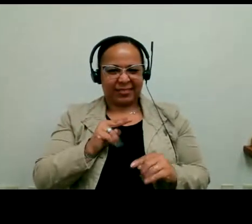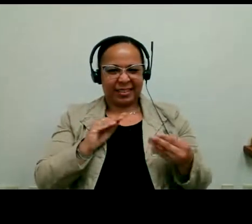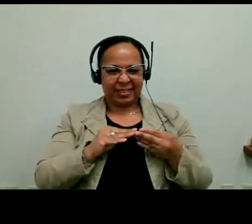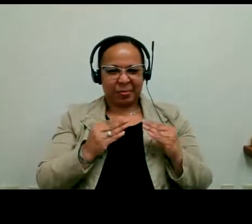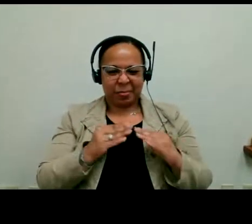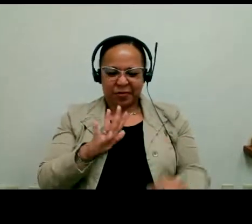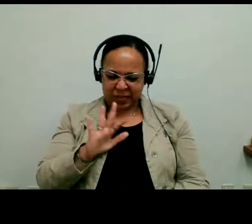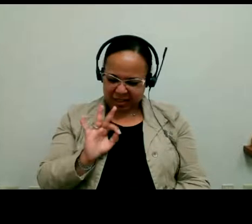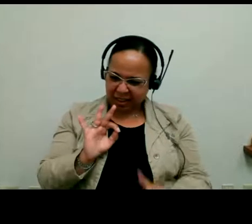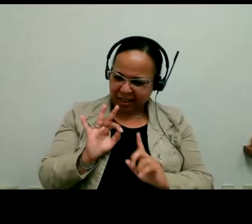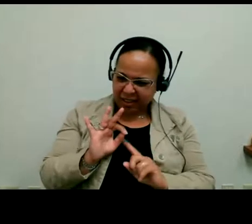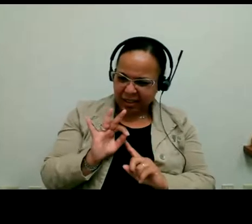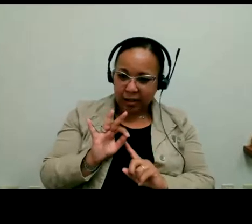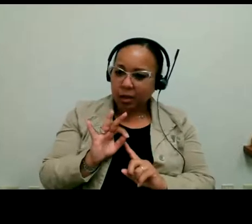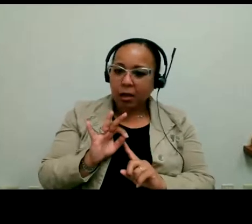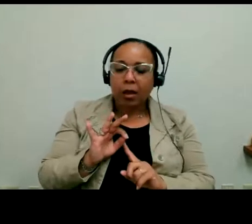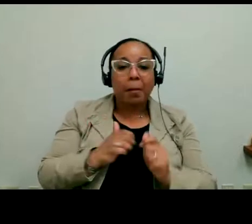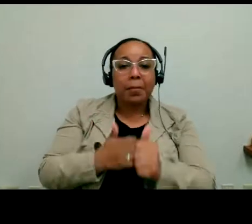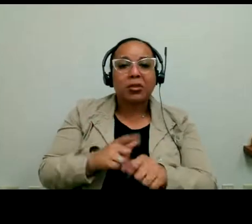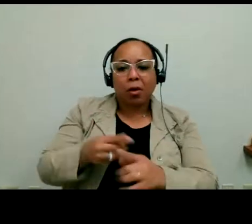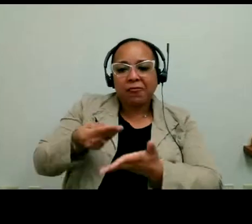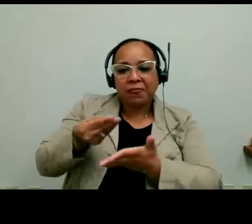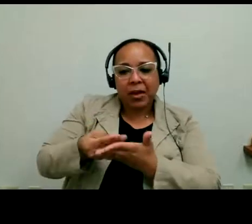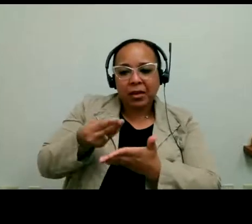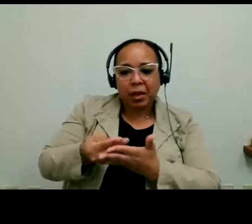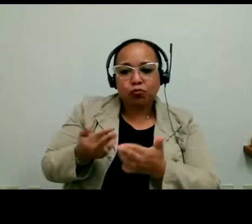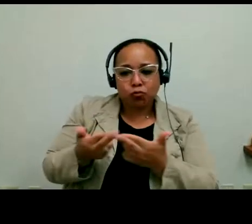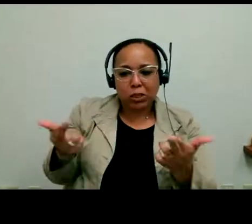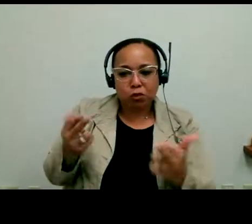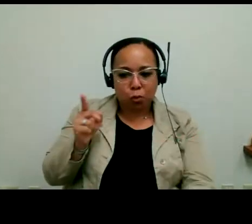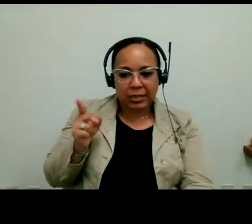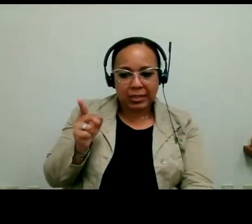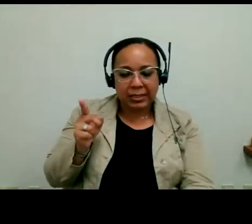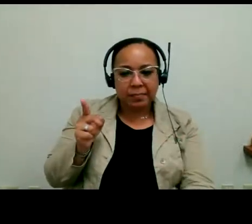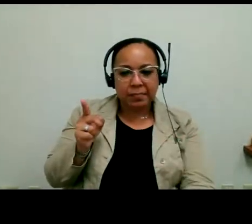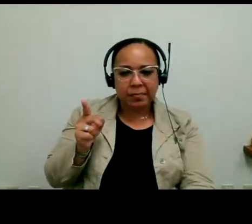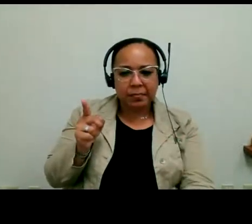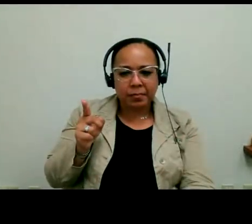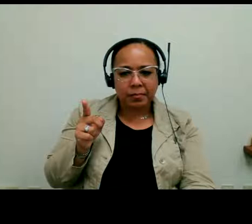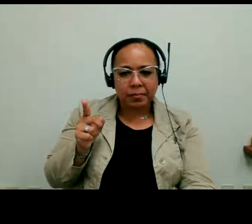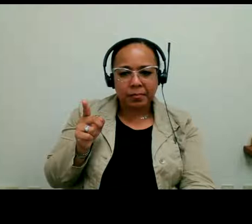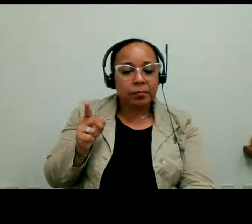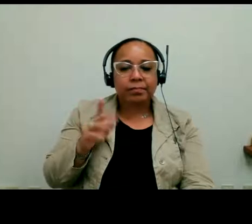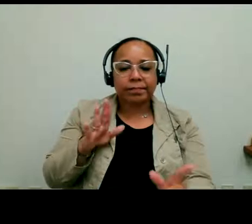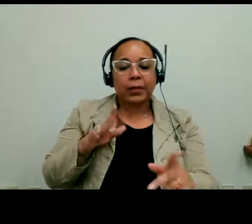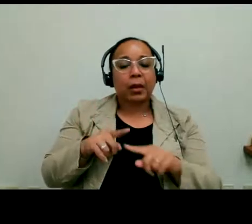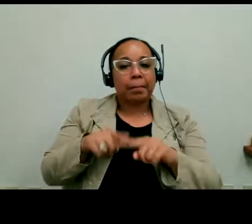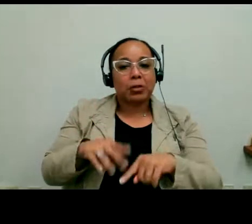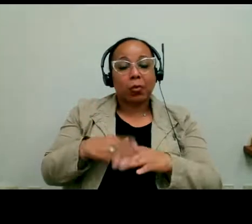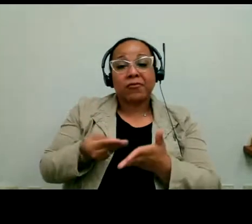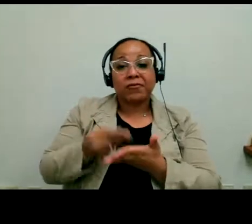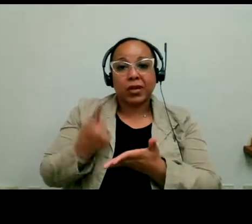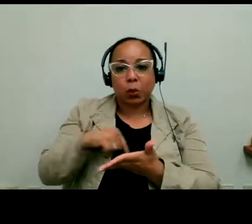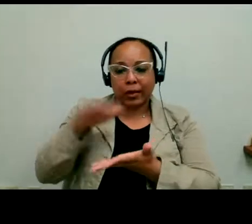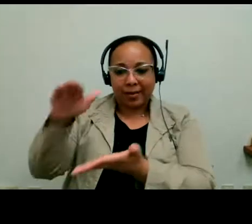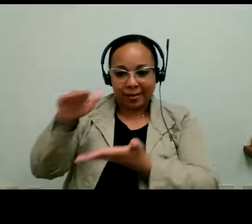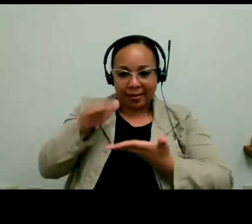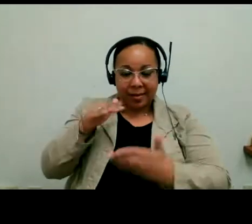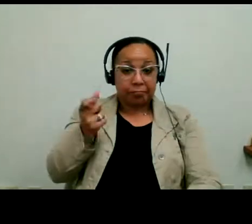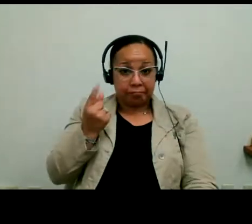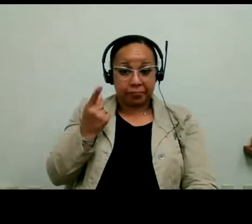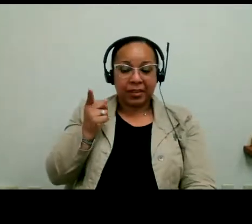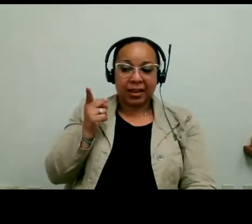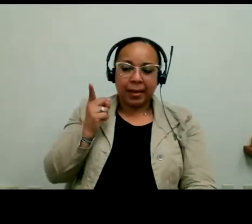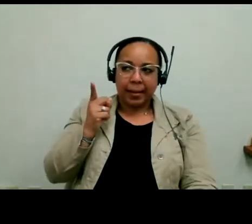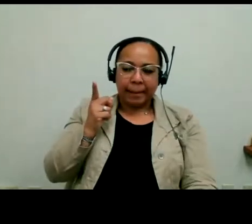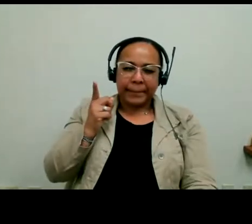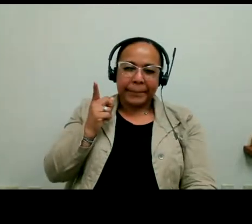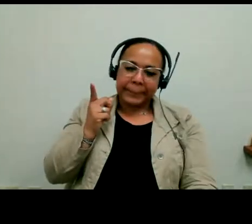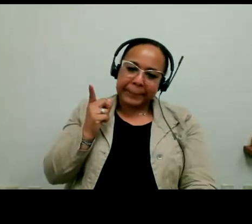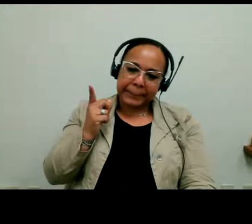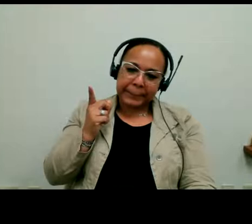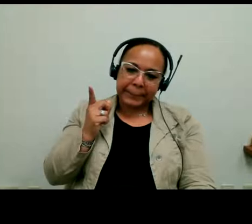and confusing. Because it's based on funding. I'm sorry, it's based on the